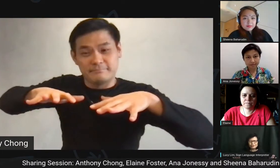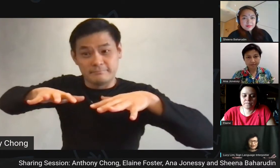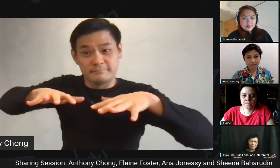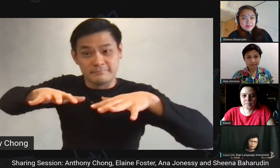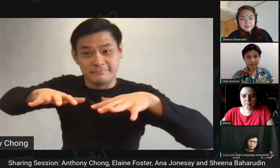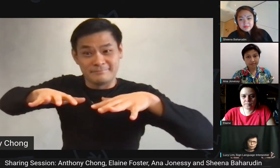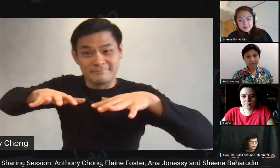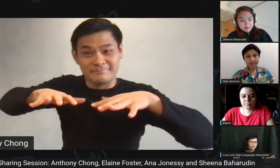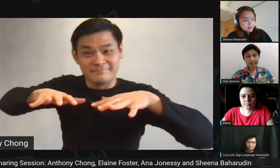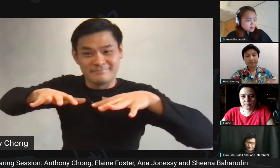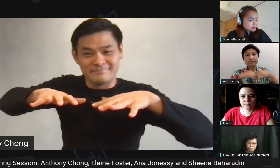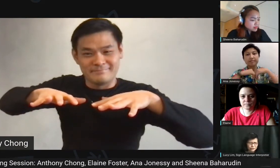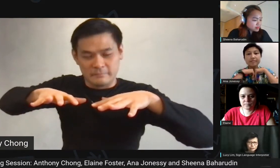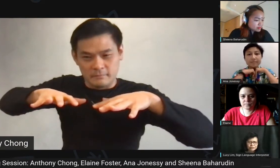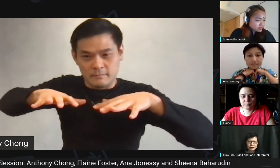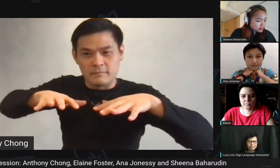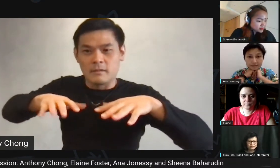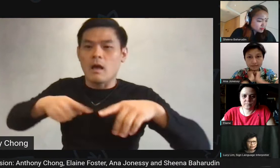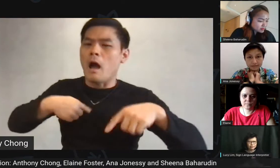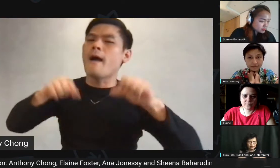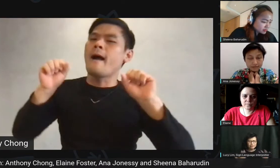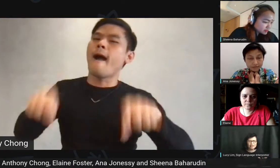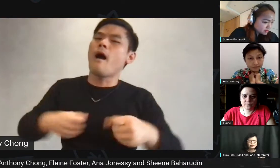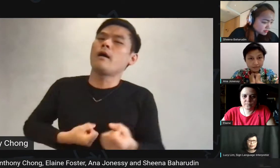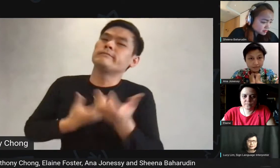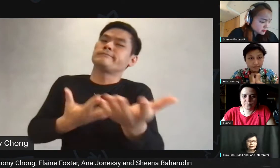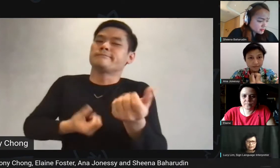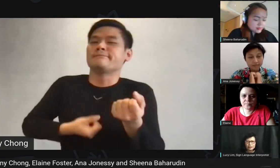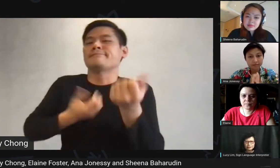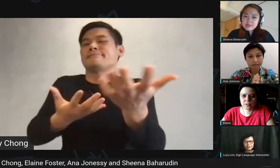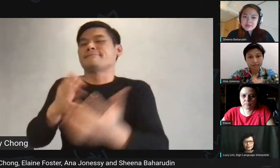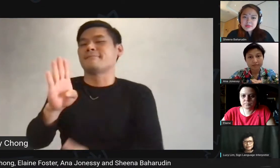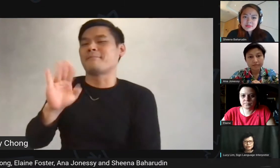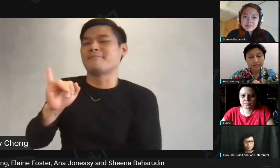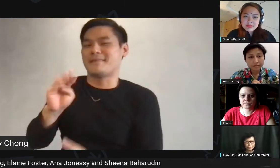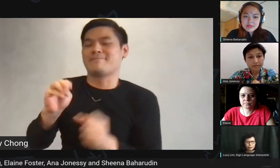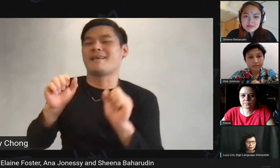I wasn't very good in expressing it in English language.